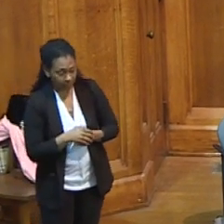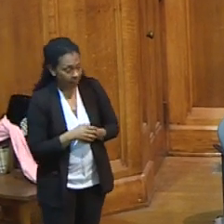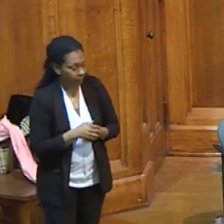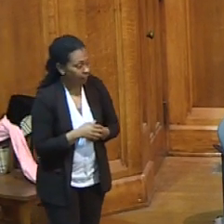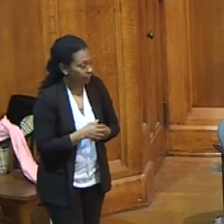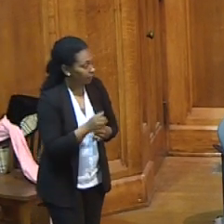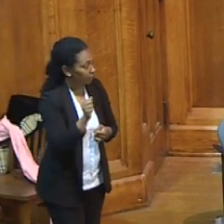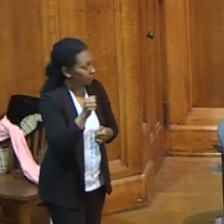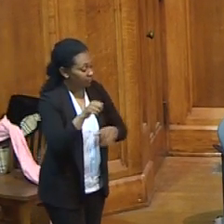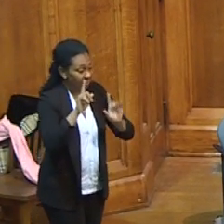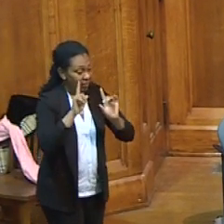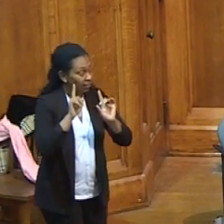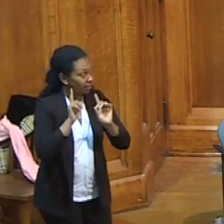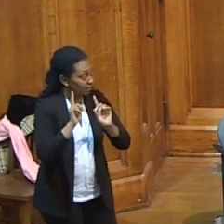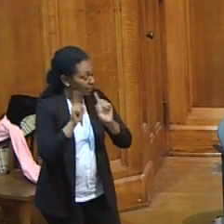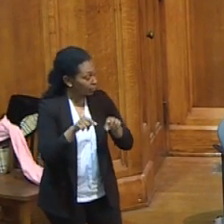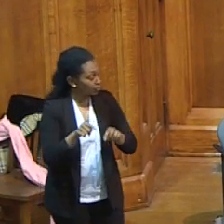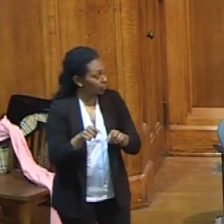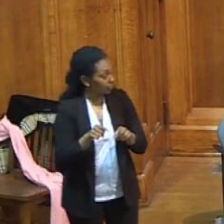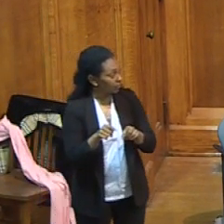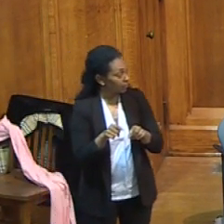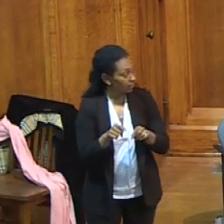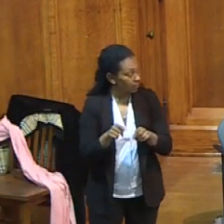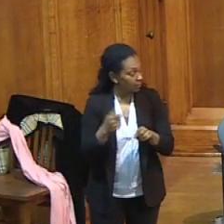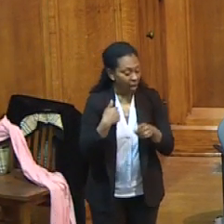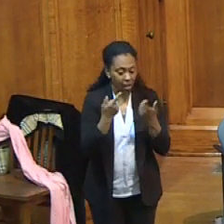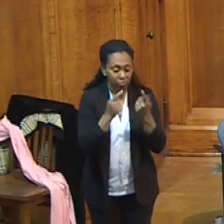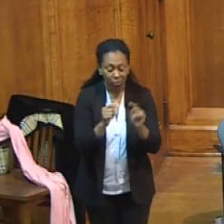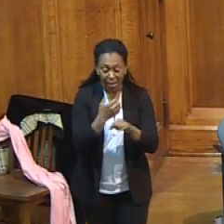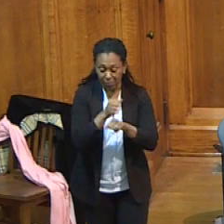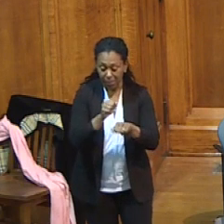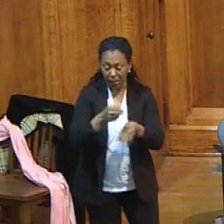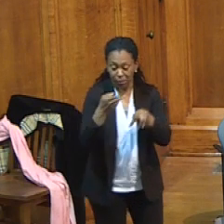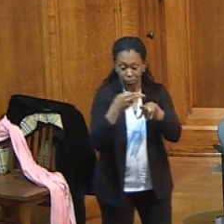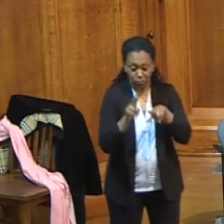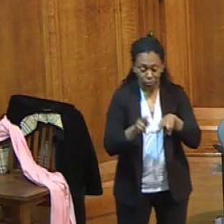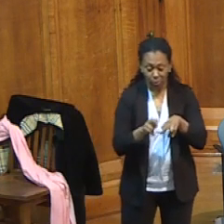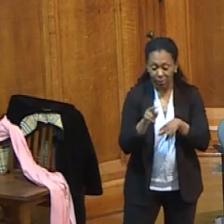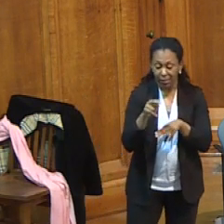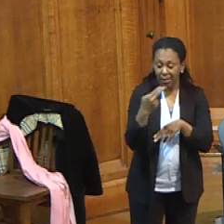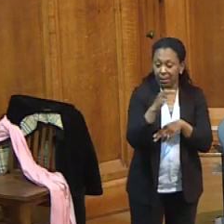The answer would be a long one but I'll try to make it short. Helen Keller was remarkable.